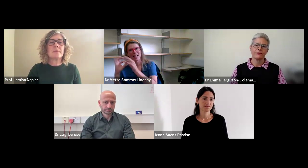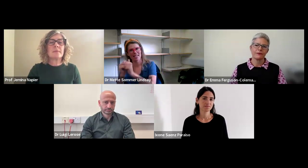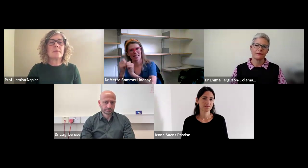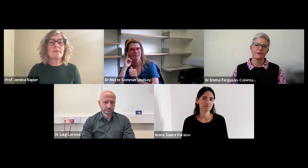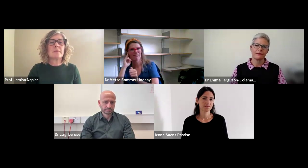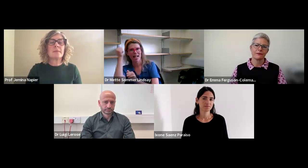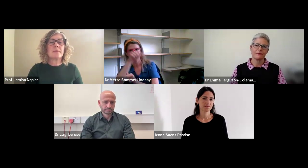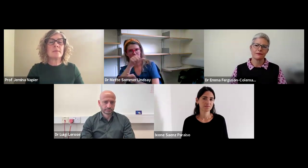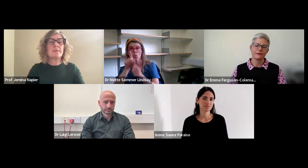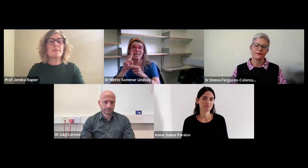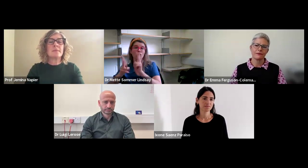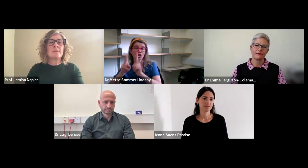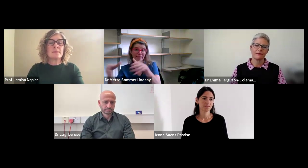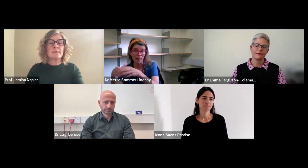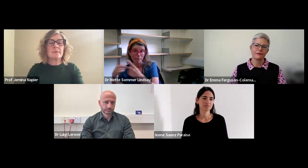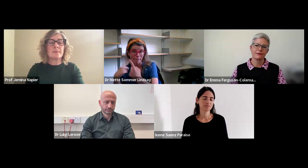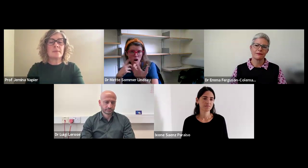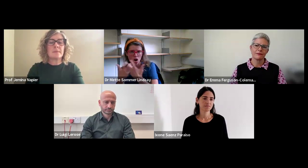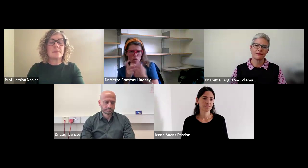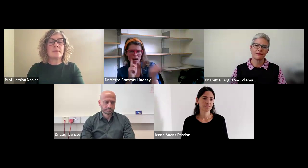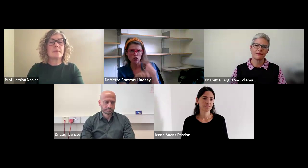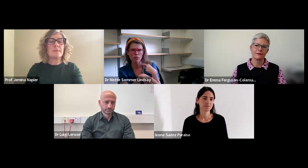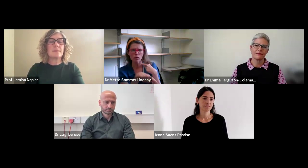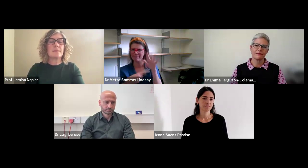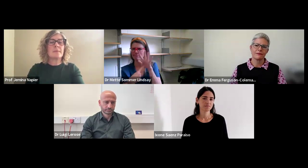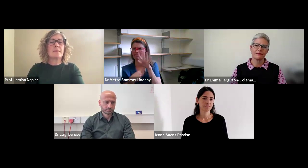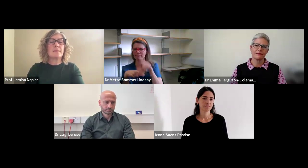not prepared. So having deaf academic allies in that way. The interpreting team were very